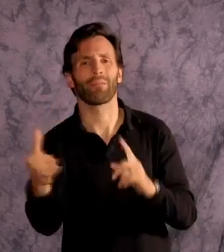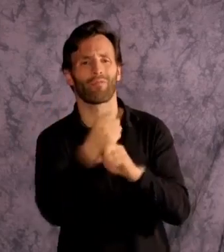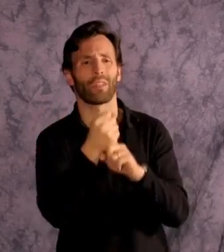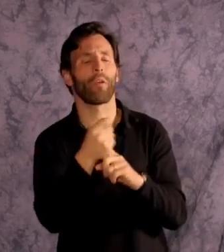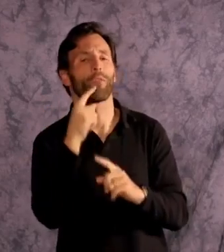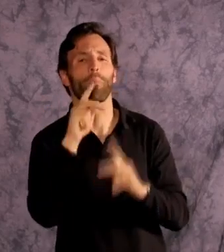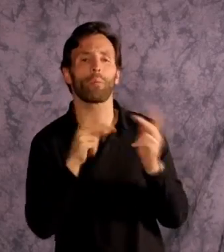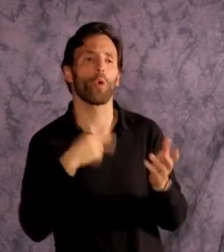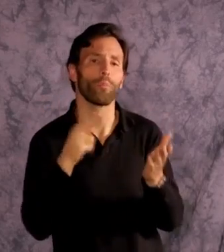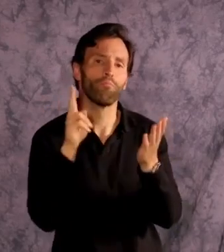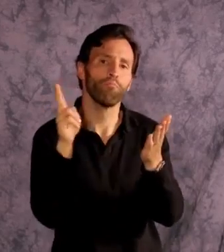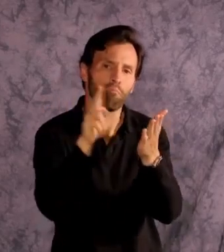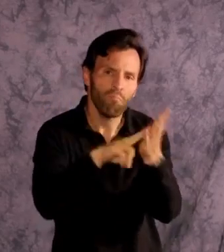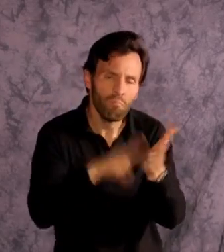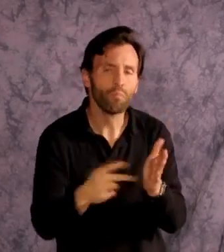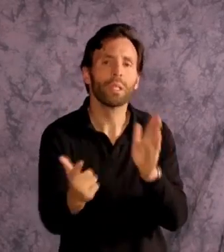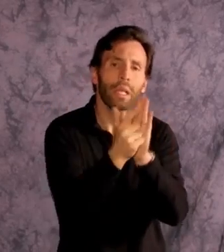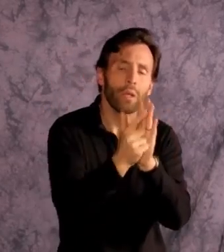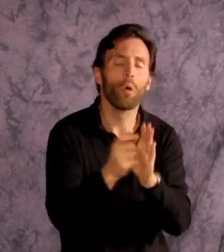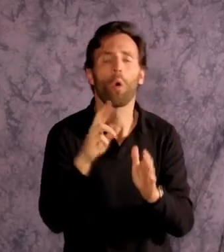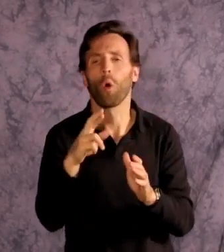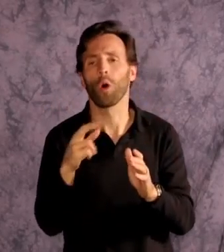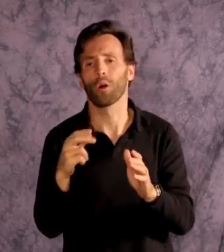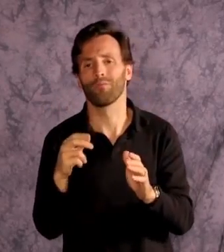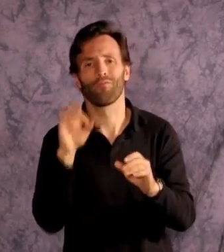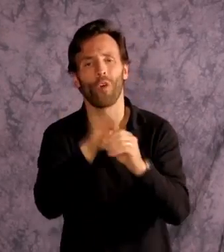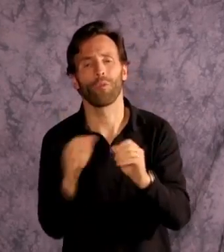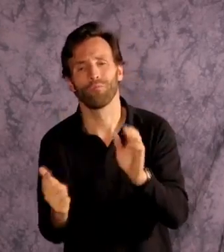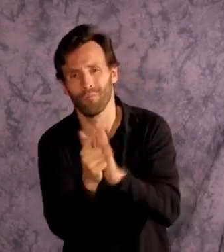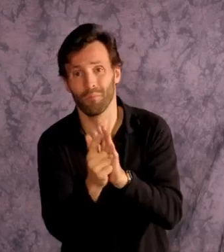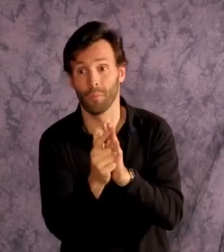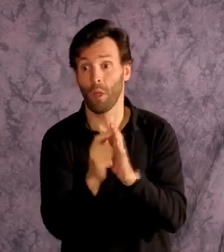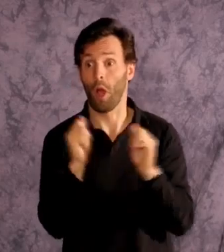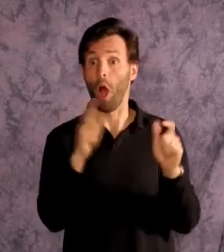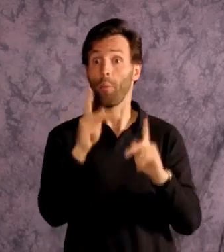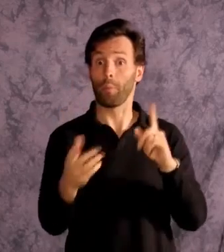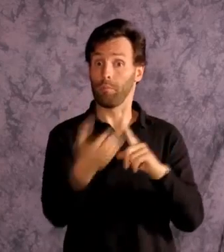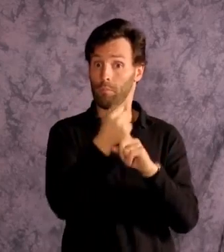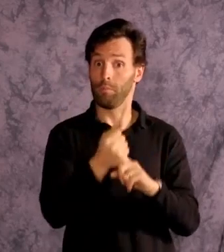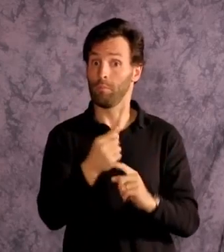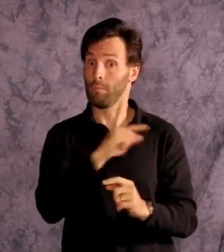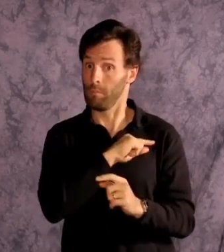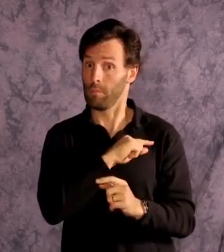(out of a state of 5 million people) for illegal voting or registration -